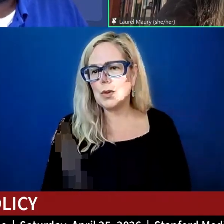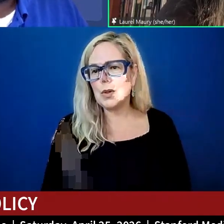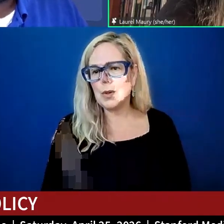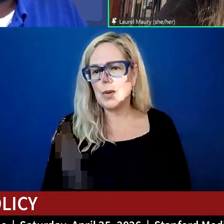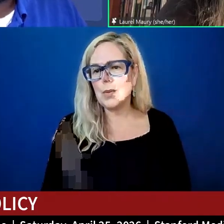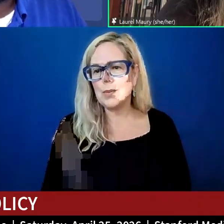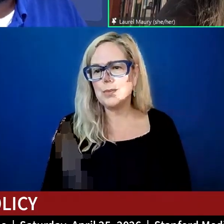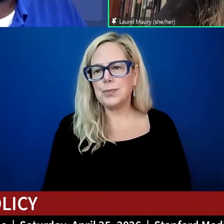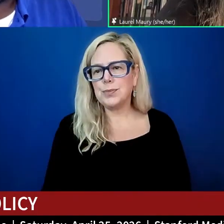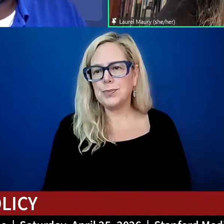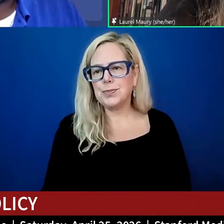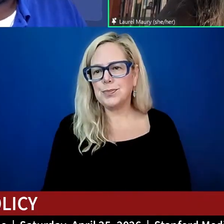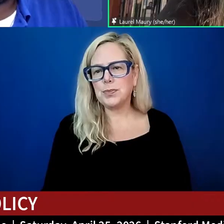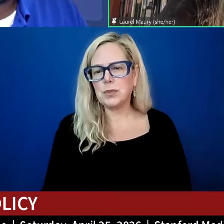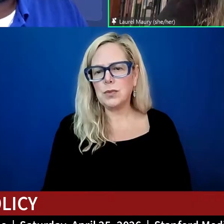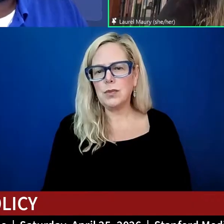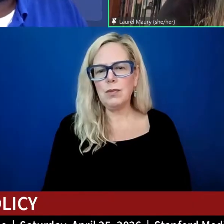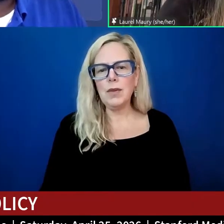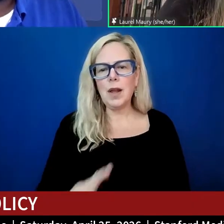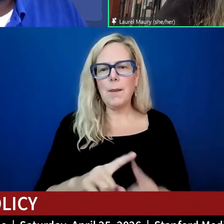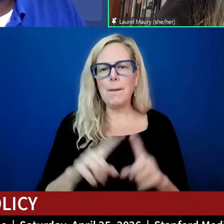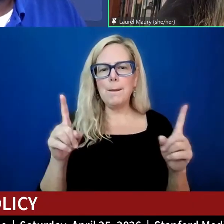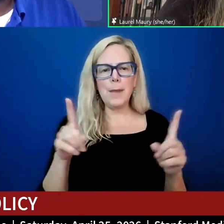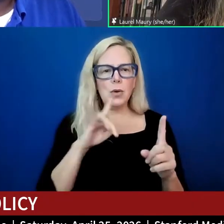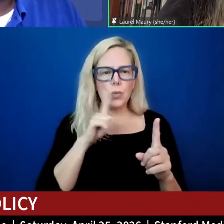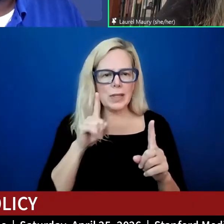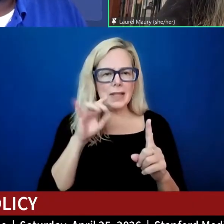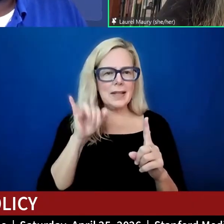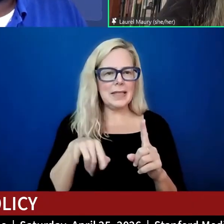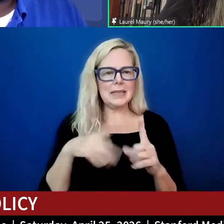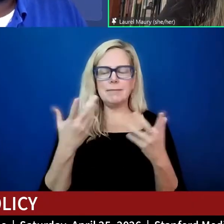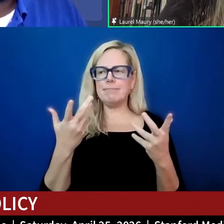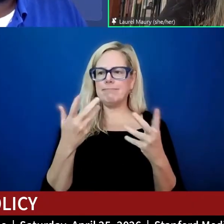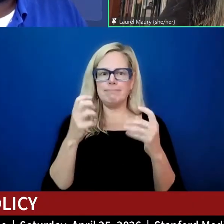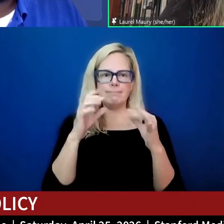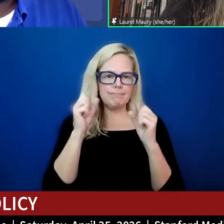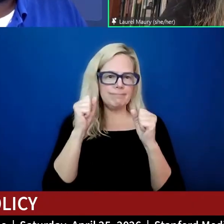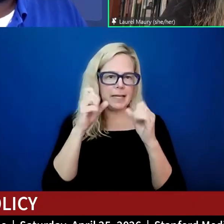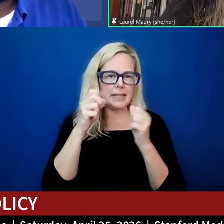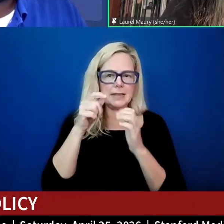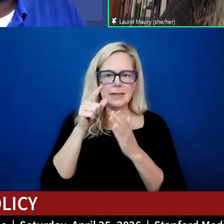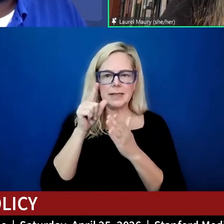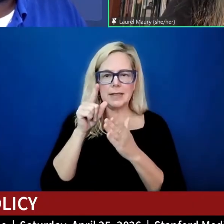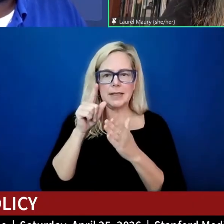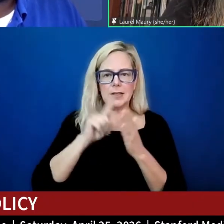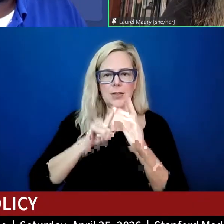often do very good reporting. Um the counseling students pursued an article in the Baltimore Sun